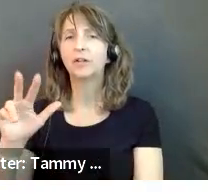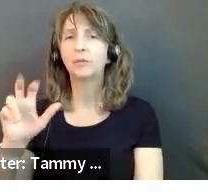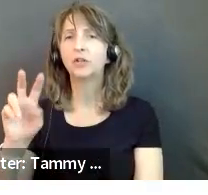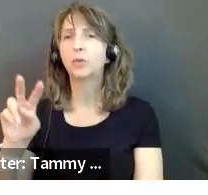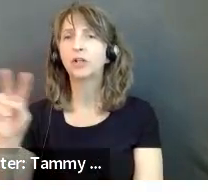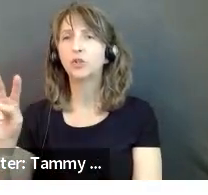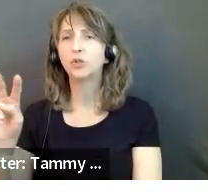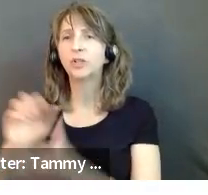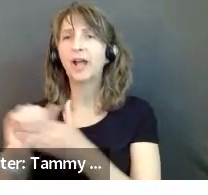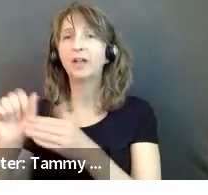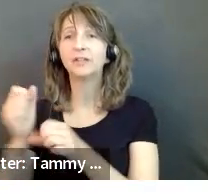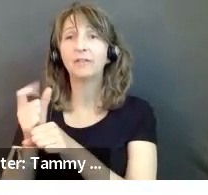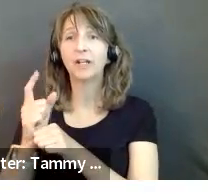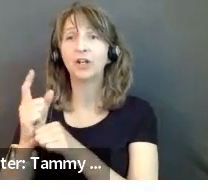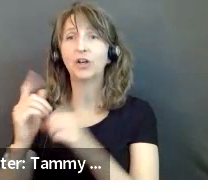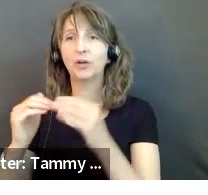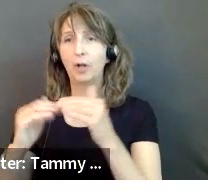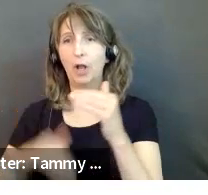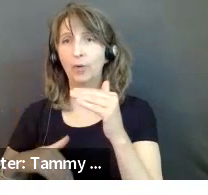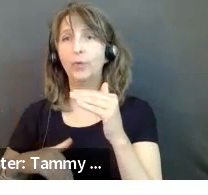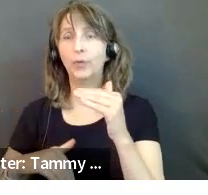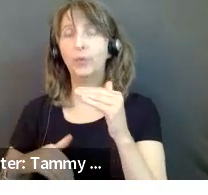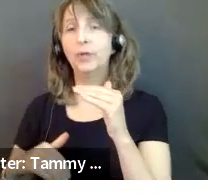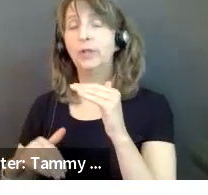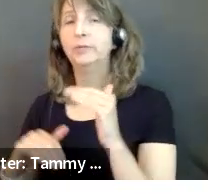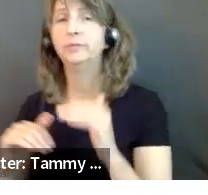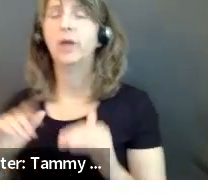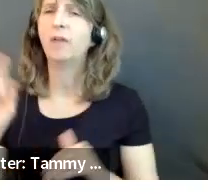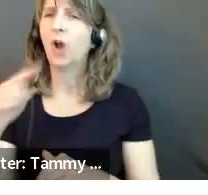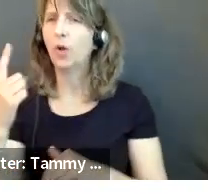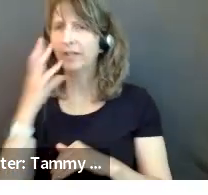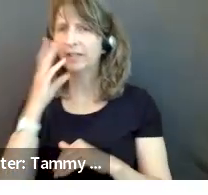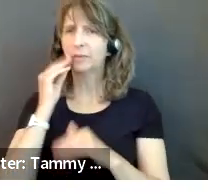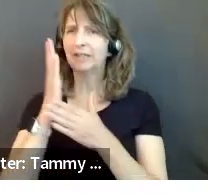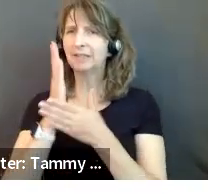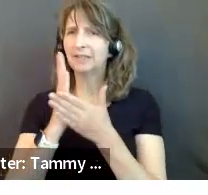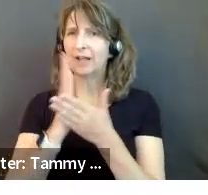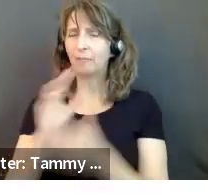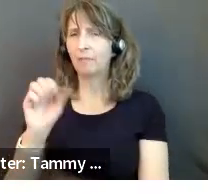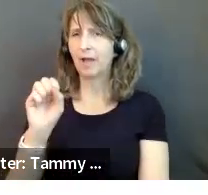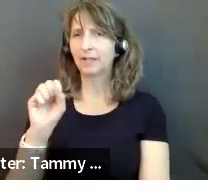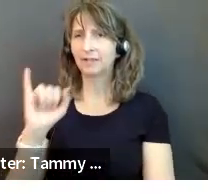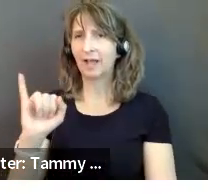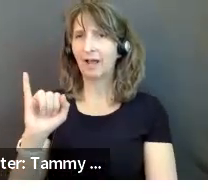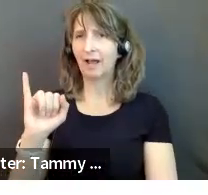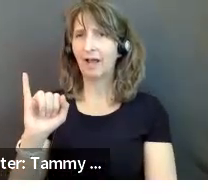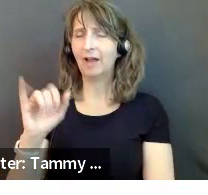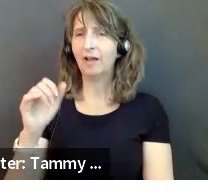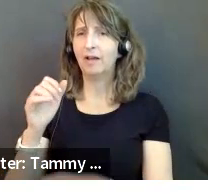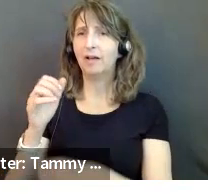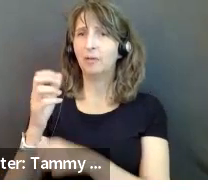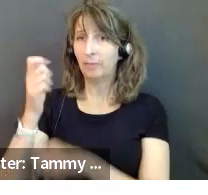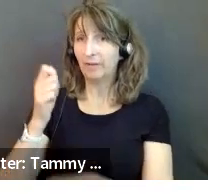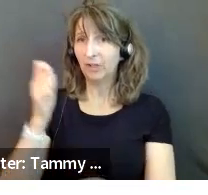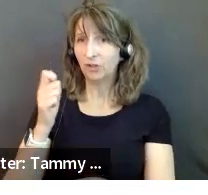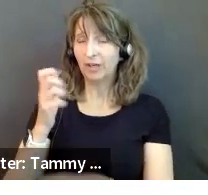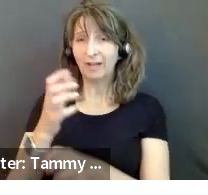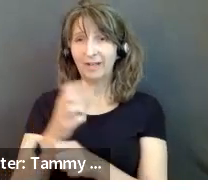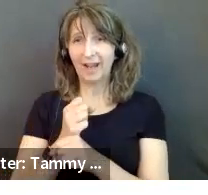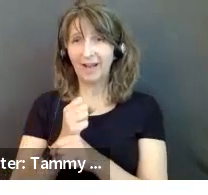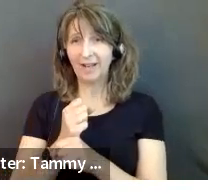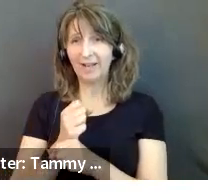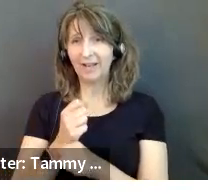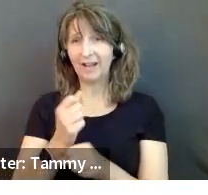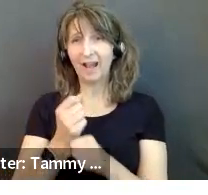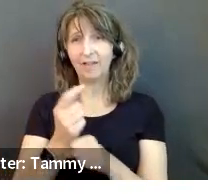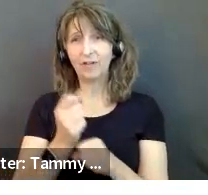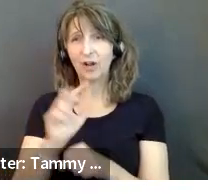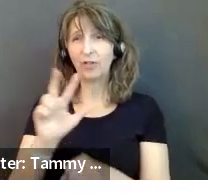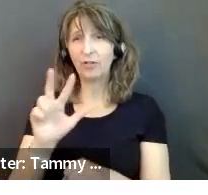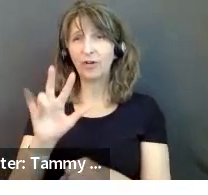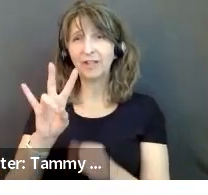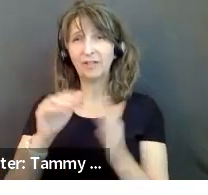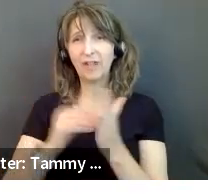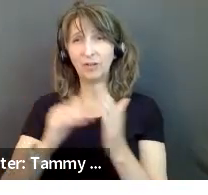I've only experience a portion of SSI beneficiaries. Ever earning. Any annual income of $37,000 a year.